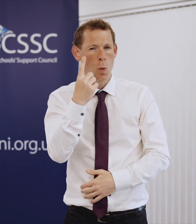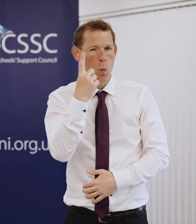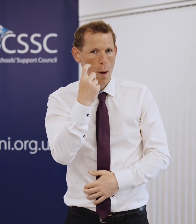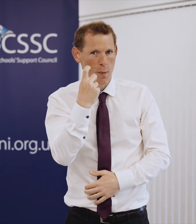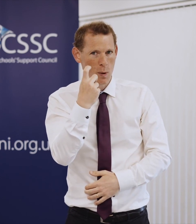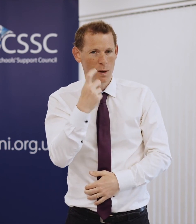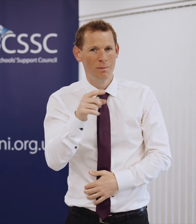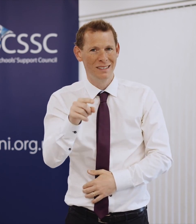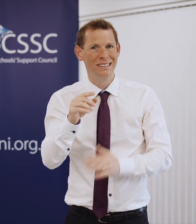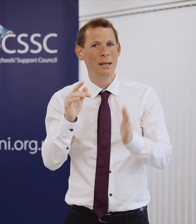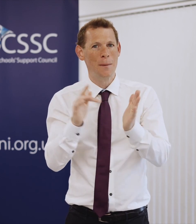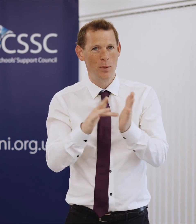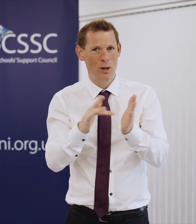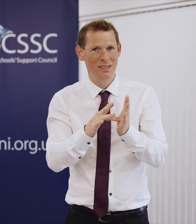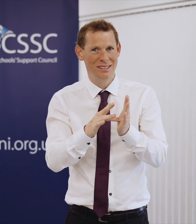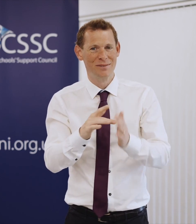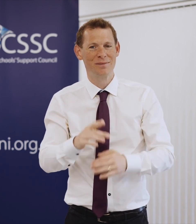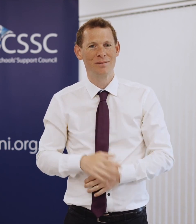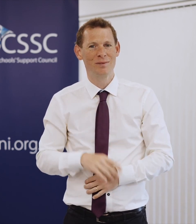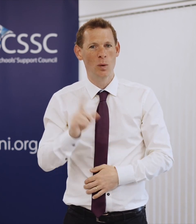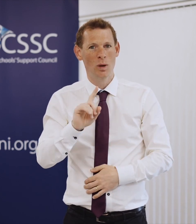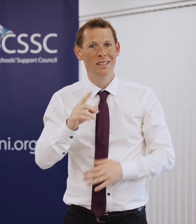introduce yourself. So I'm going to teach you one more topic which is also very important